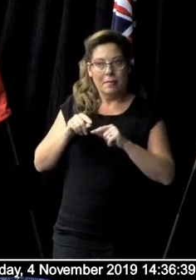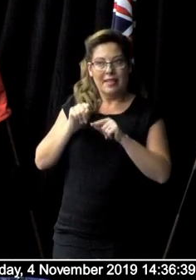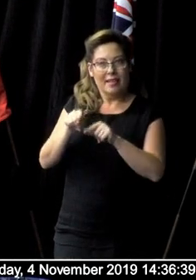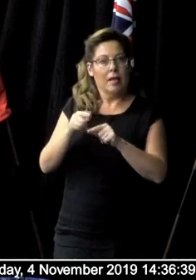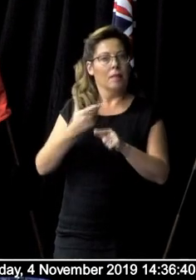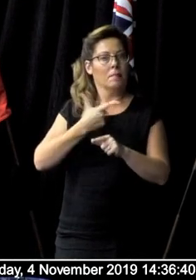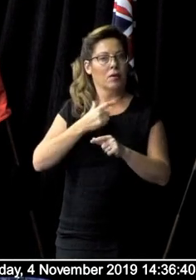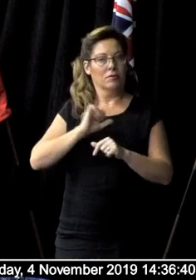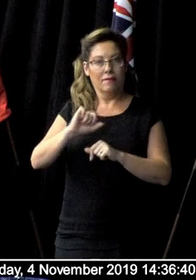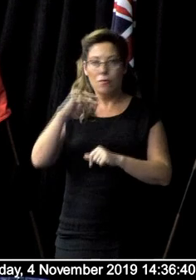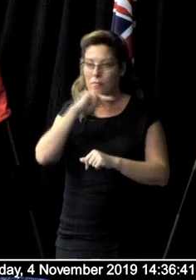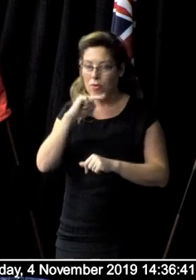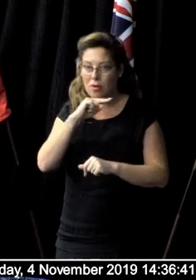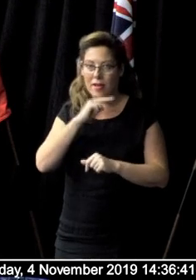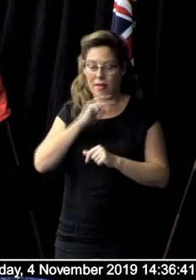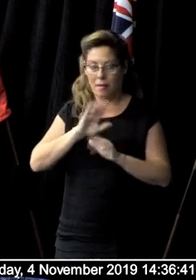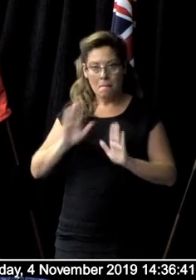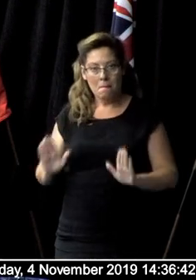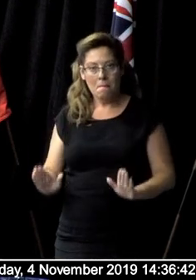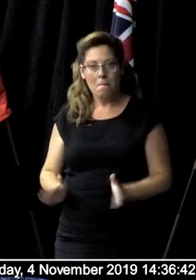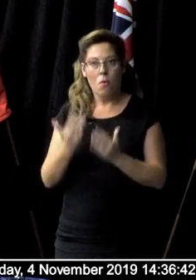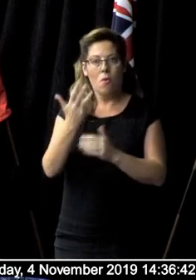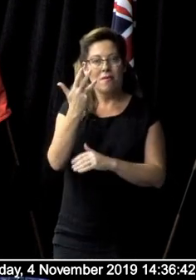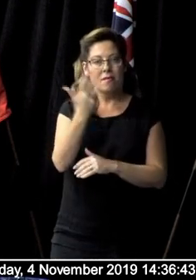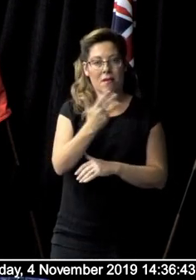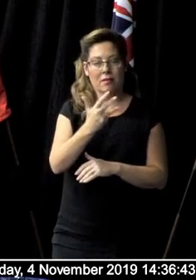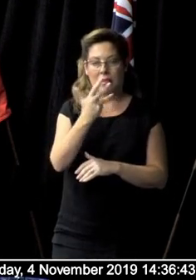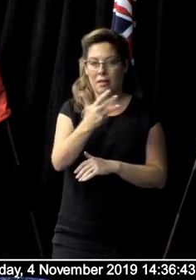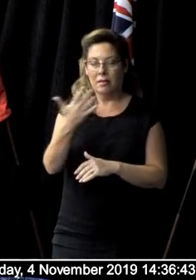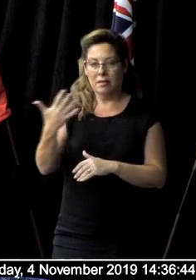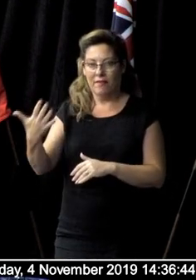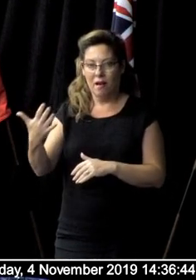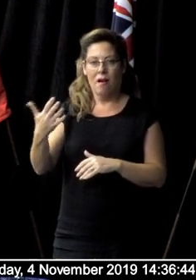born in1995, who has Down syndrome? That’s right. Have you been a committee member of